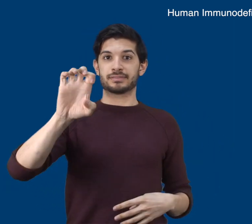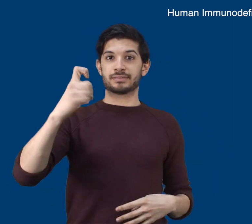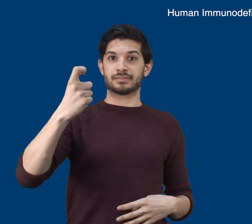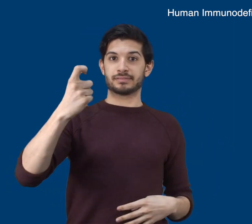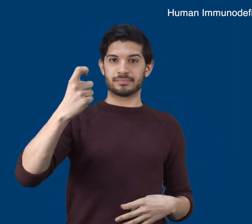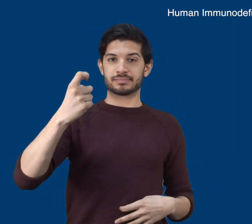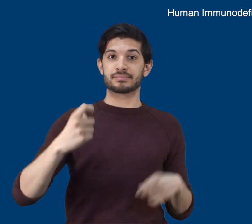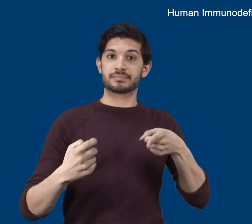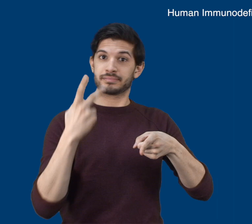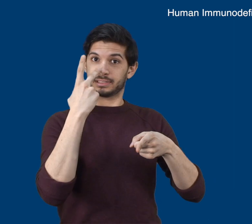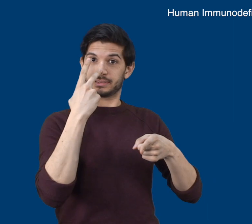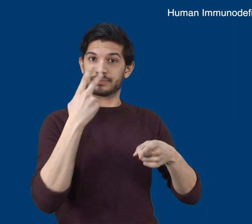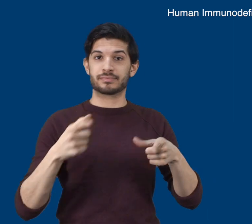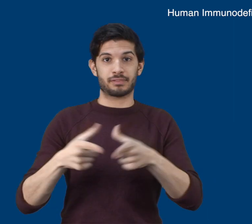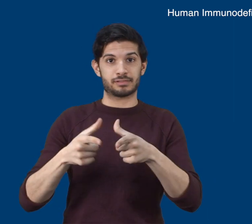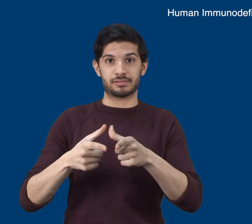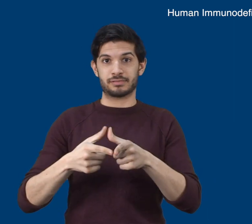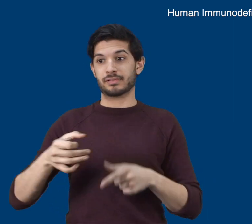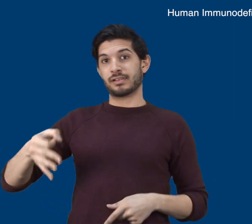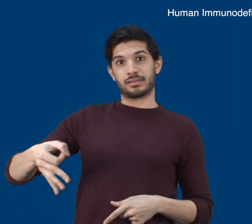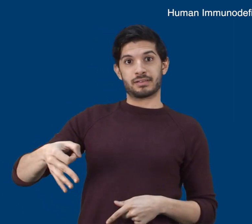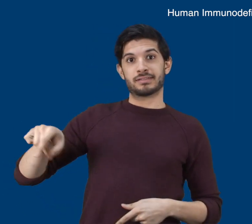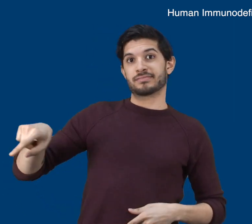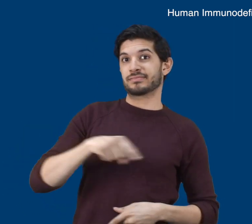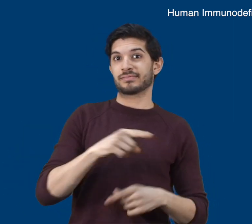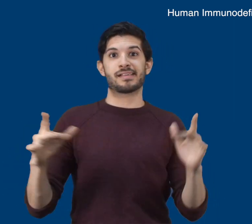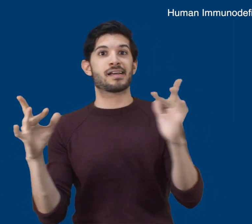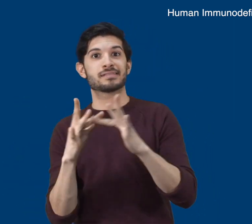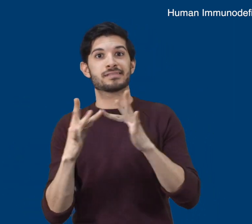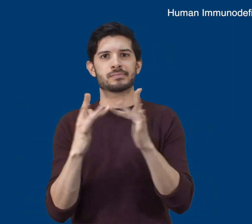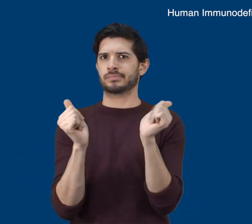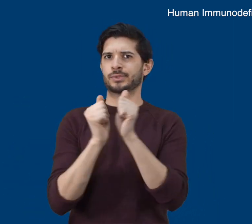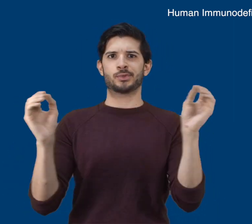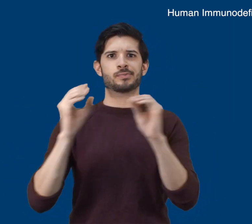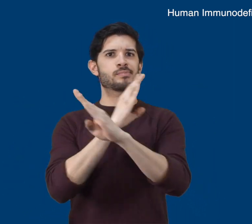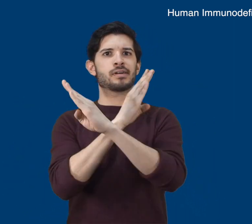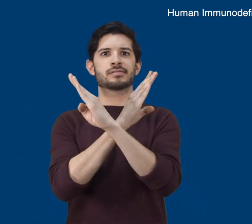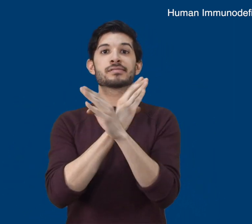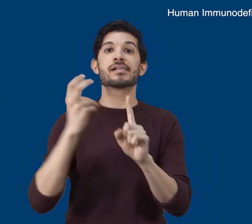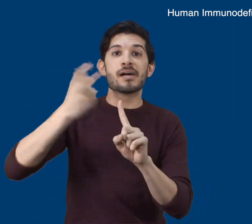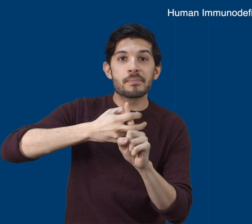1) Having sex through any contact with the penis, vagina, or anus without using protection.